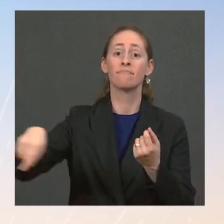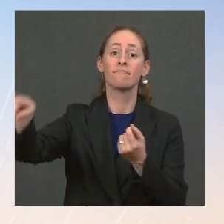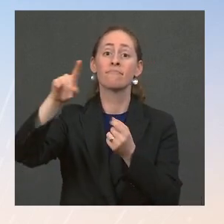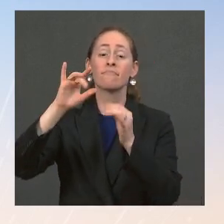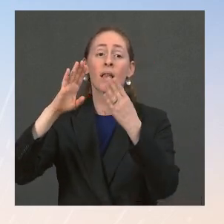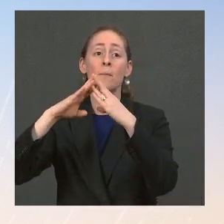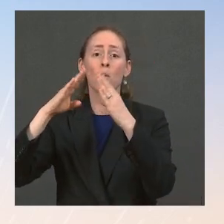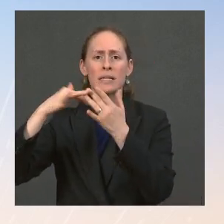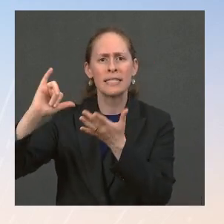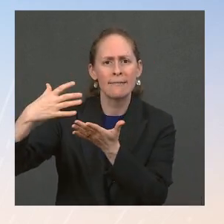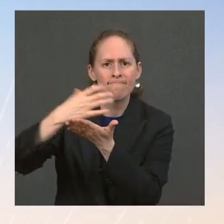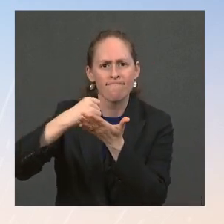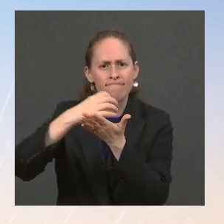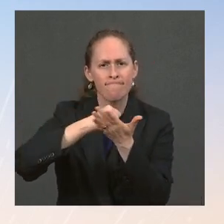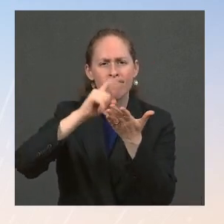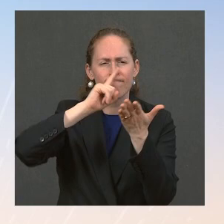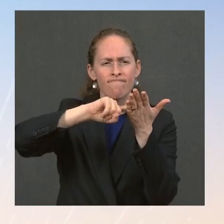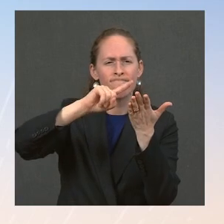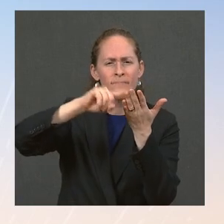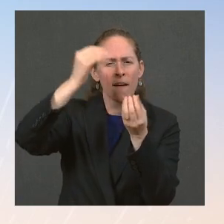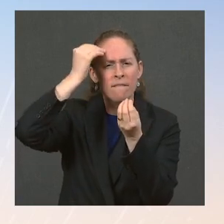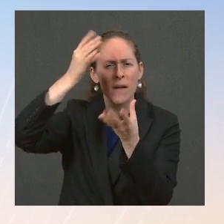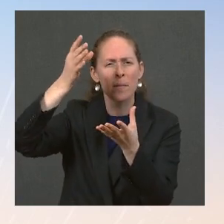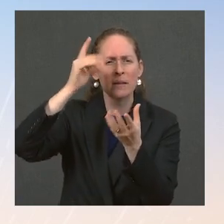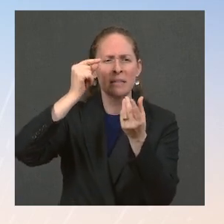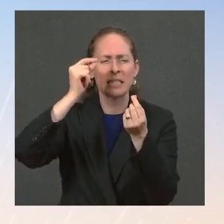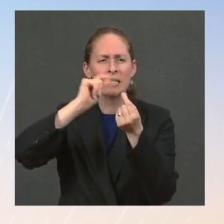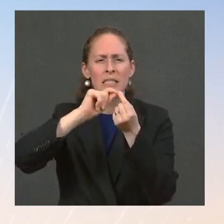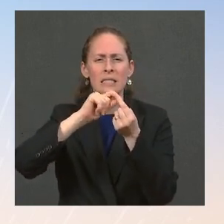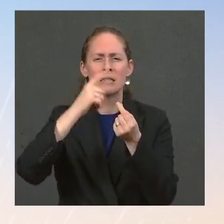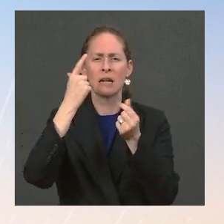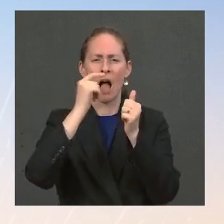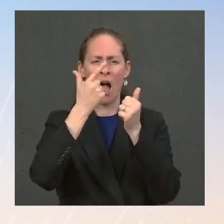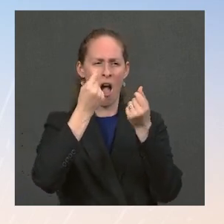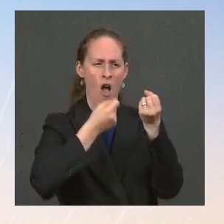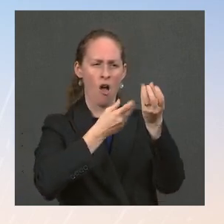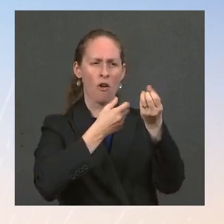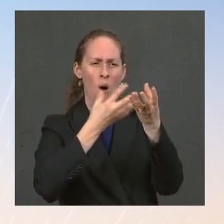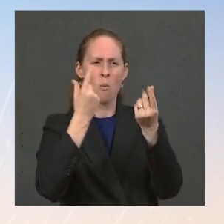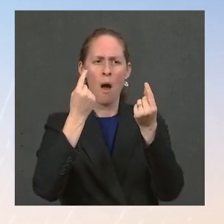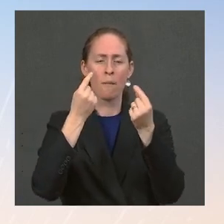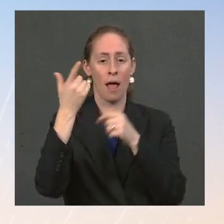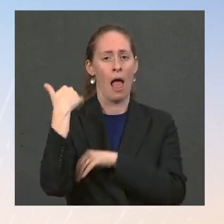into the potential causes. They're actively examining a range of hypotheses, but they have not made a determination